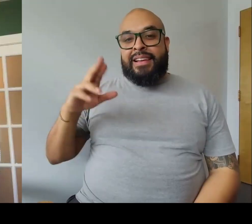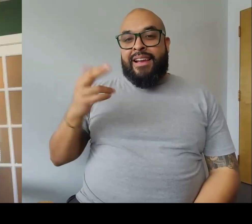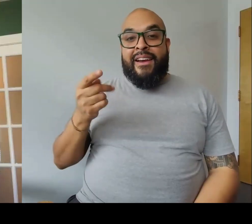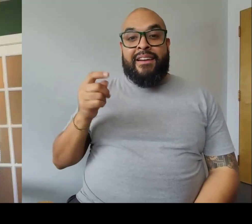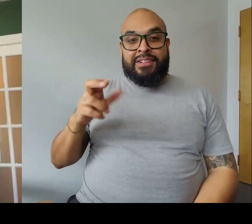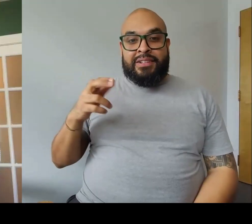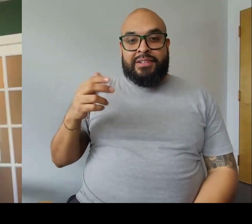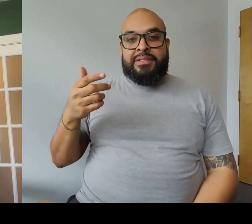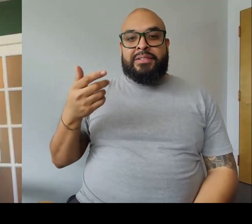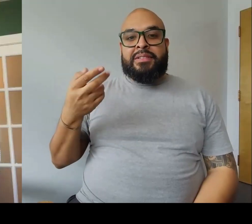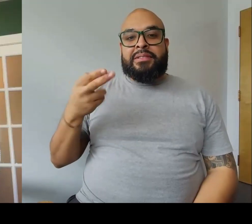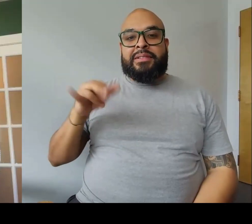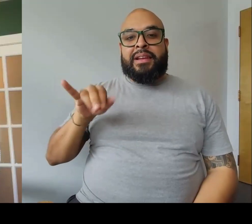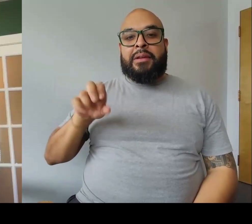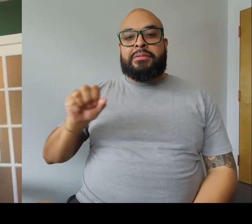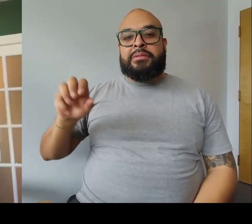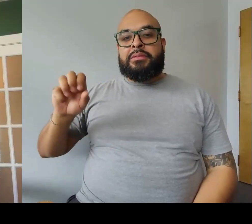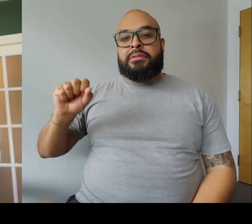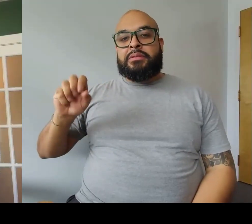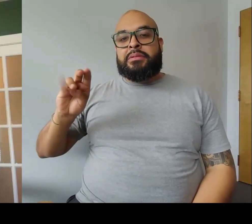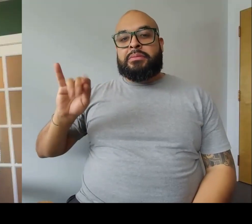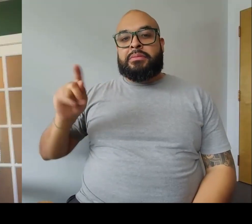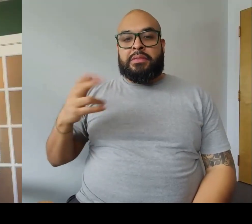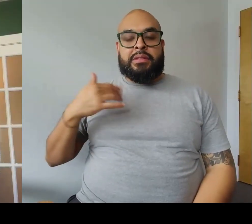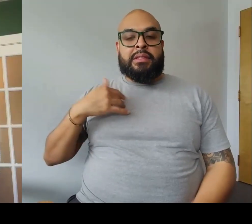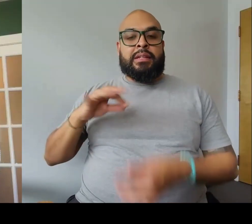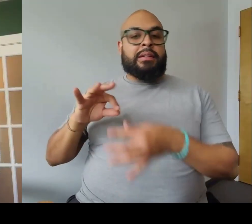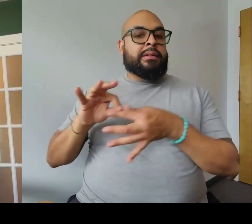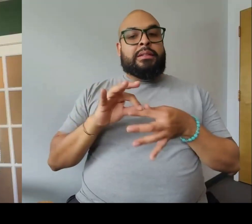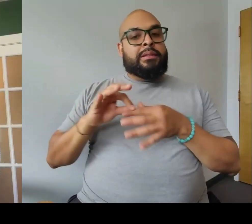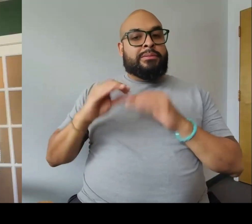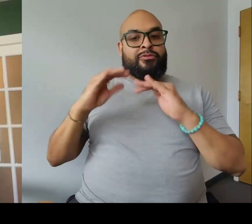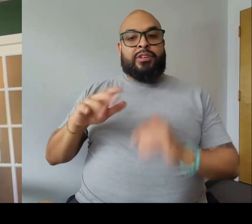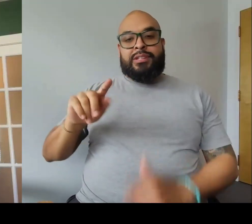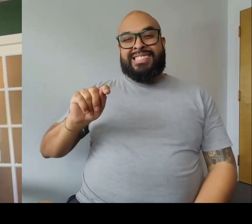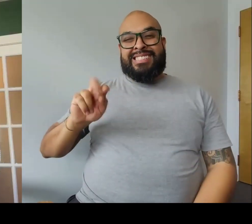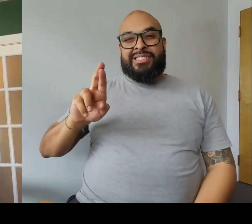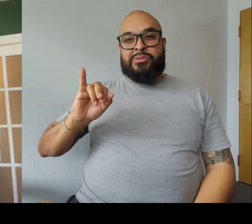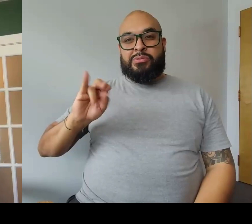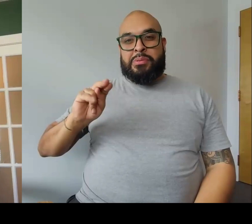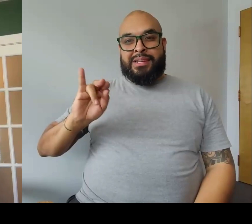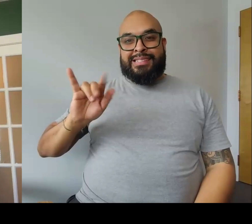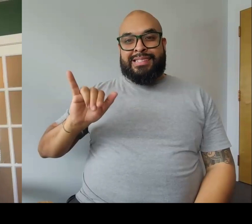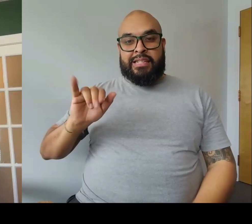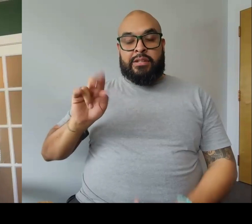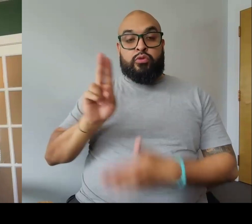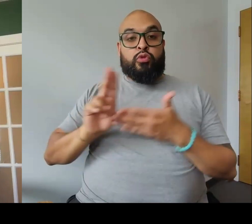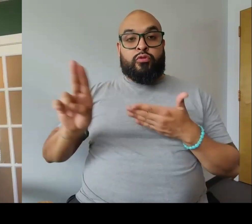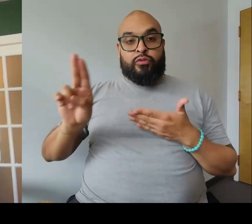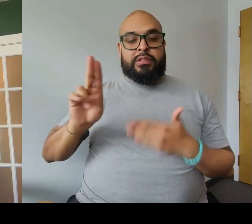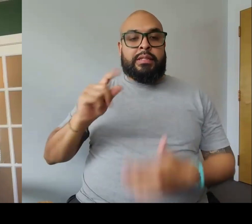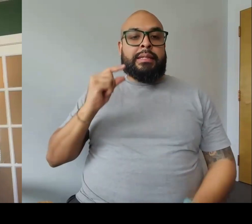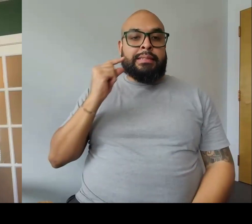I am an associate professor at Trinity University in San Antonio in the Department of Education focused on teacher education.